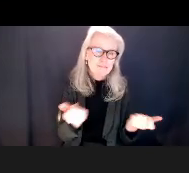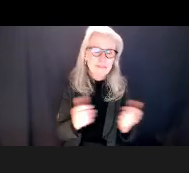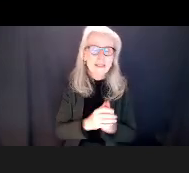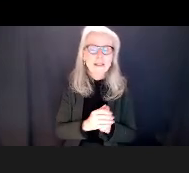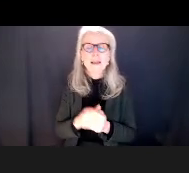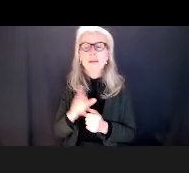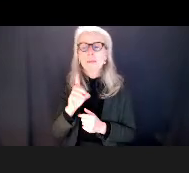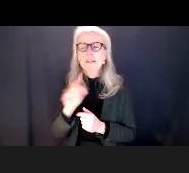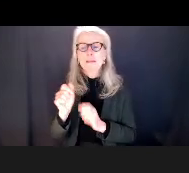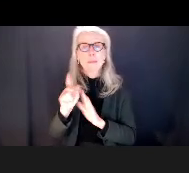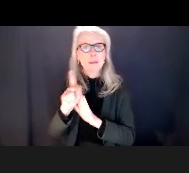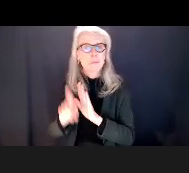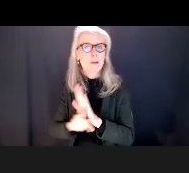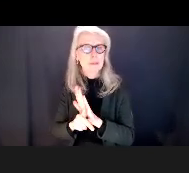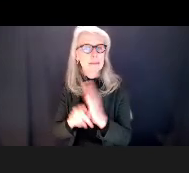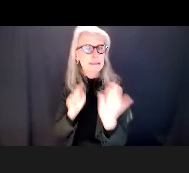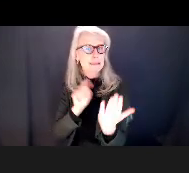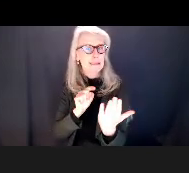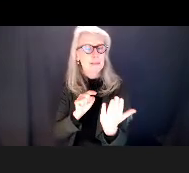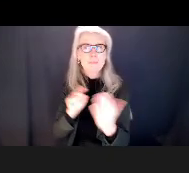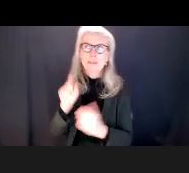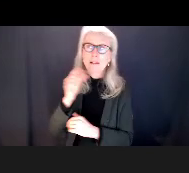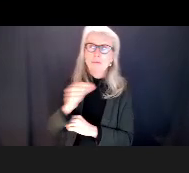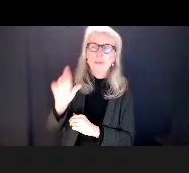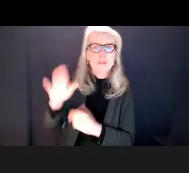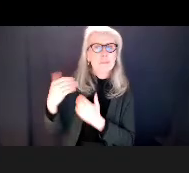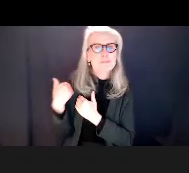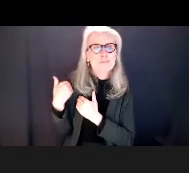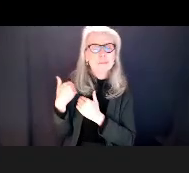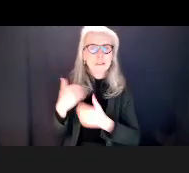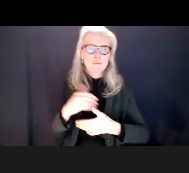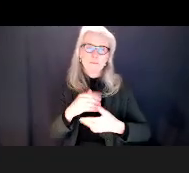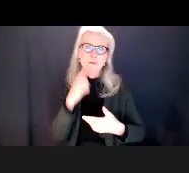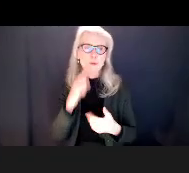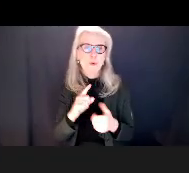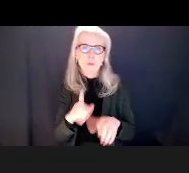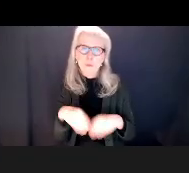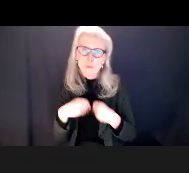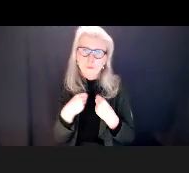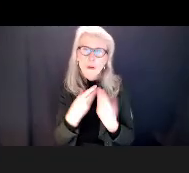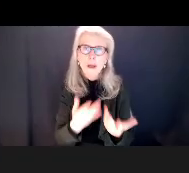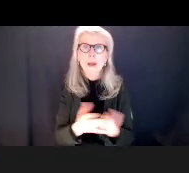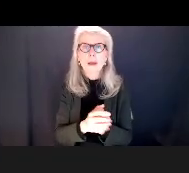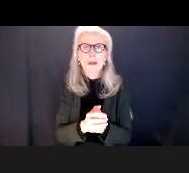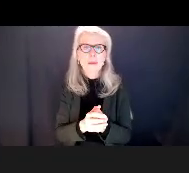policy, the state's level of responsibility for provisioning for intellectually disabled people